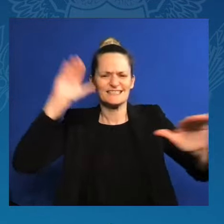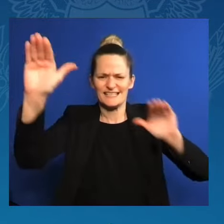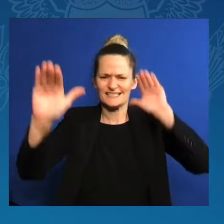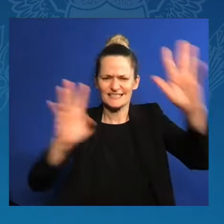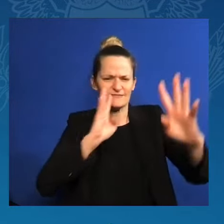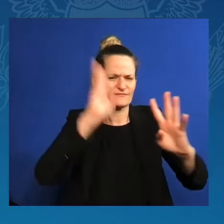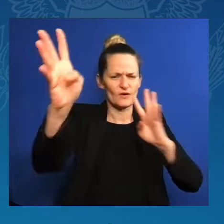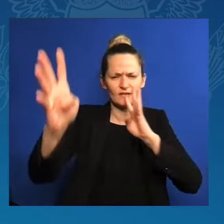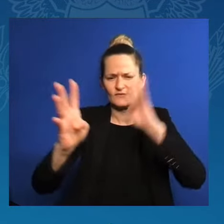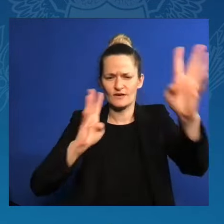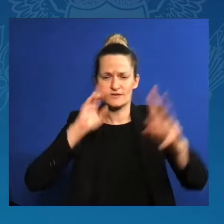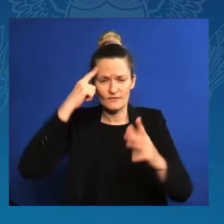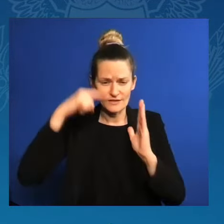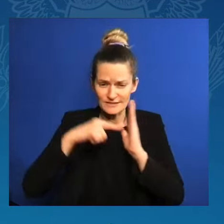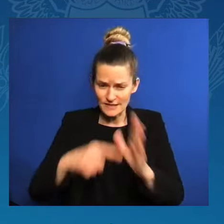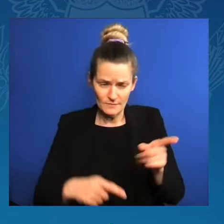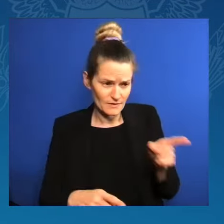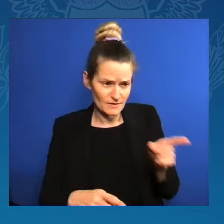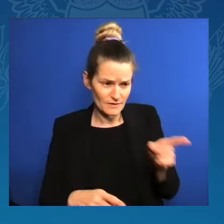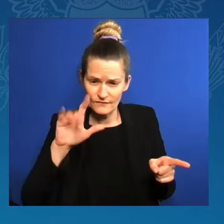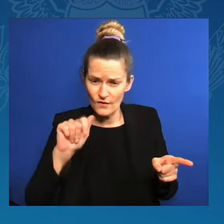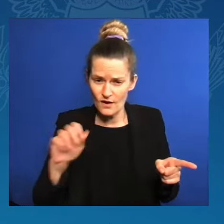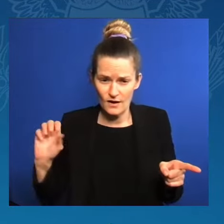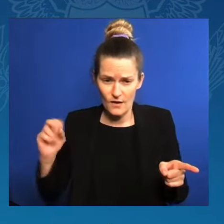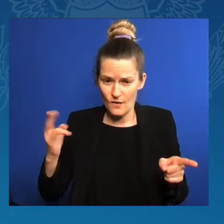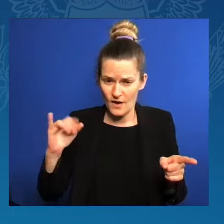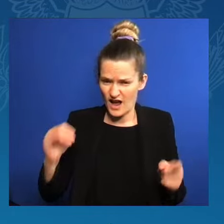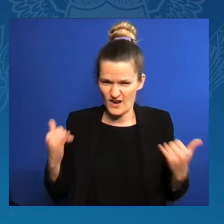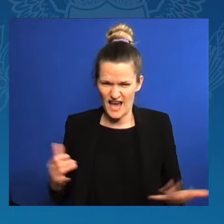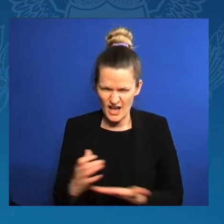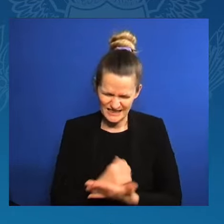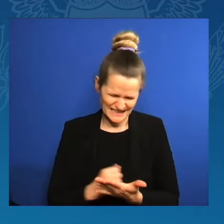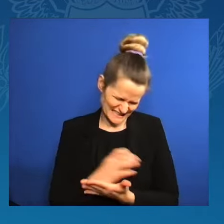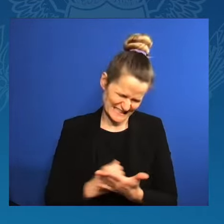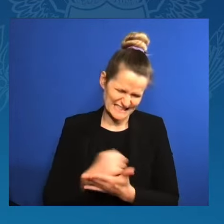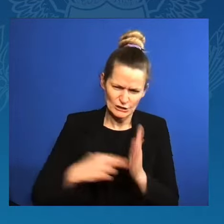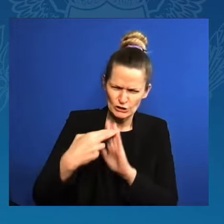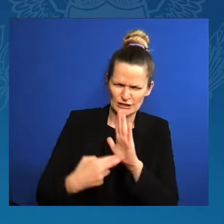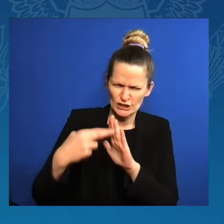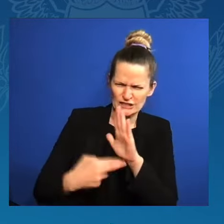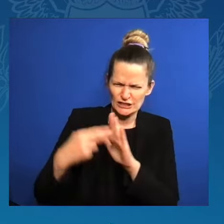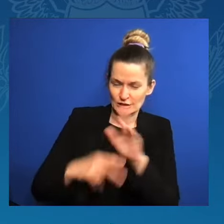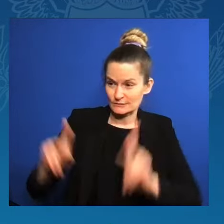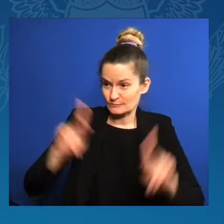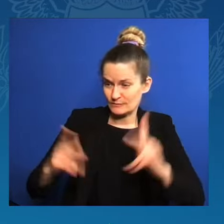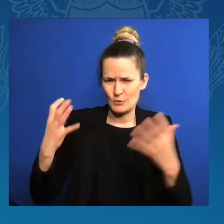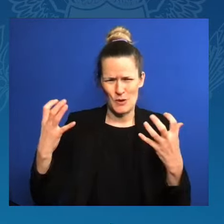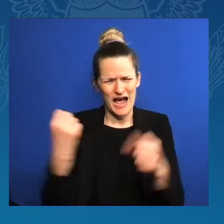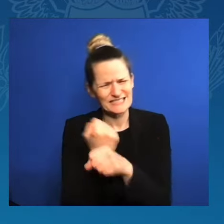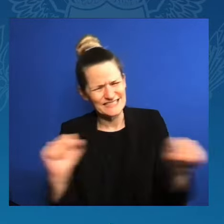to vote to secure reproductive freedom on their ballot. Across our nation, people are speaking out.